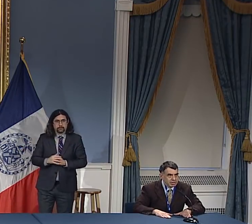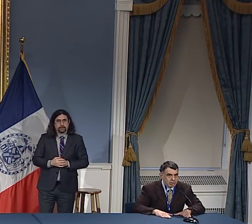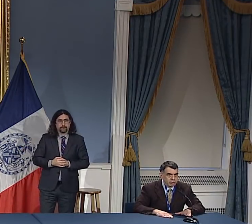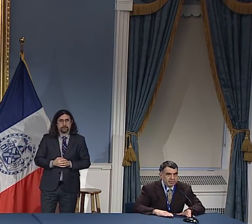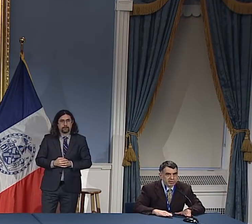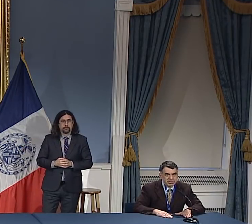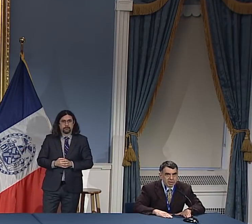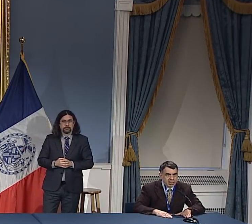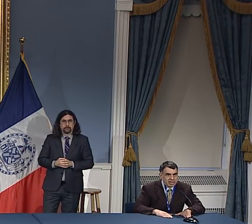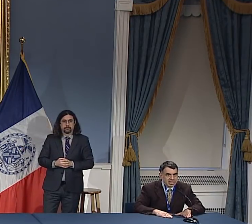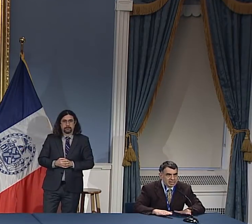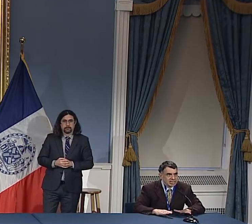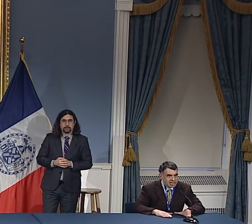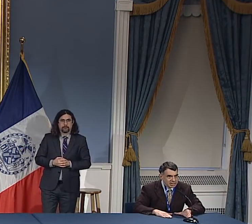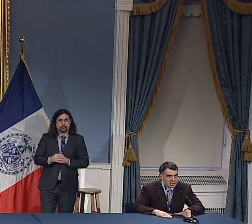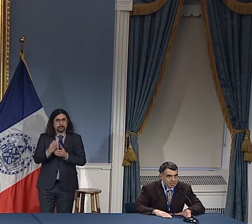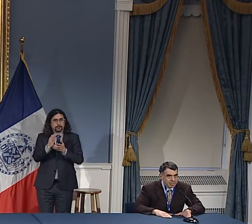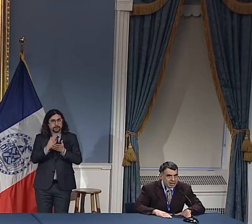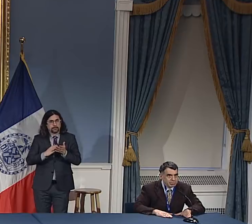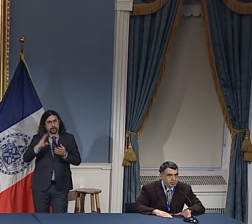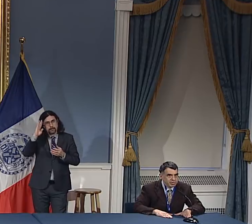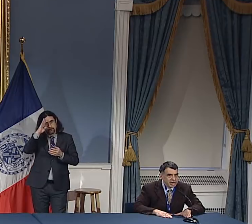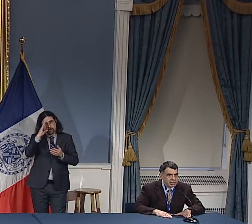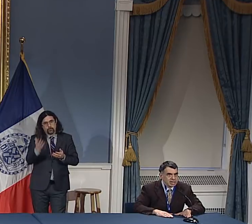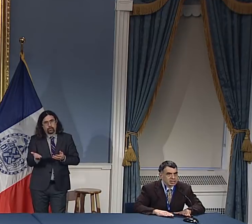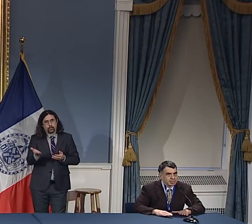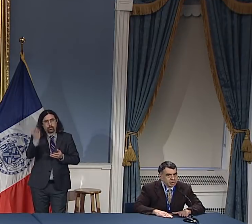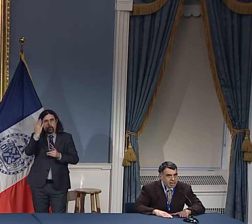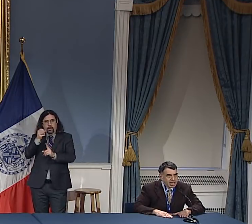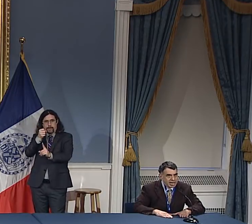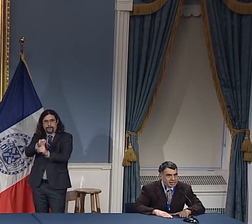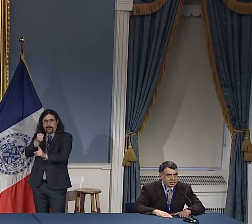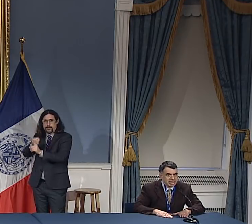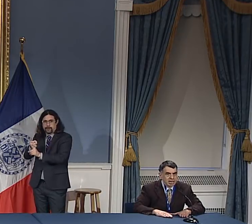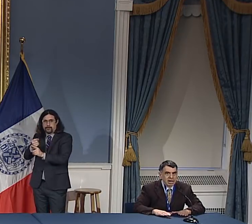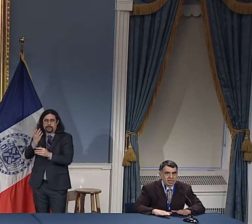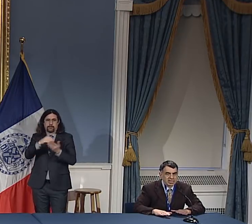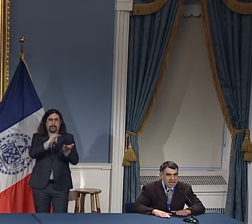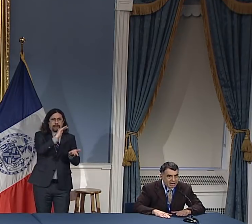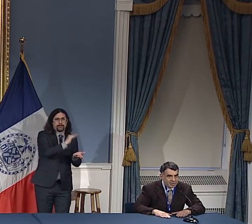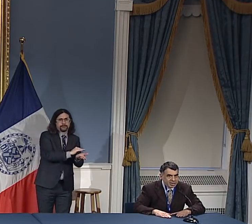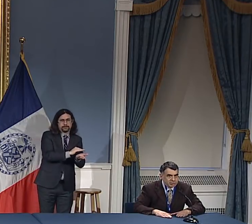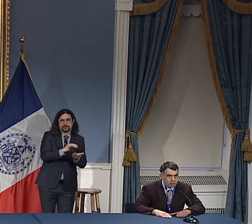HOSPITALS HAVE BEEN MREO HEAVILY AFFECTED, SUCH AS ELMHURST AND OTHER SPHOITS,AL